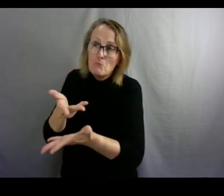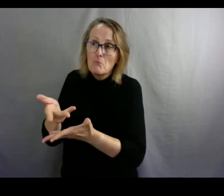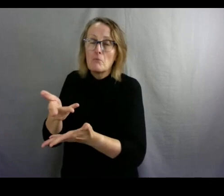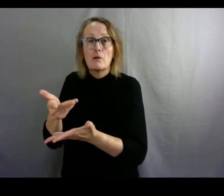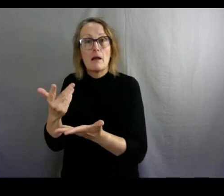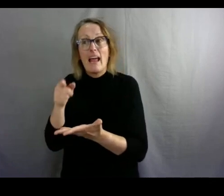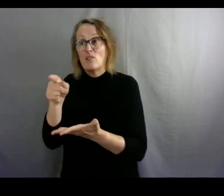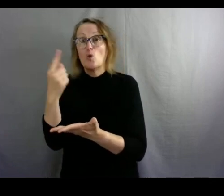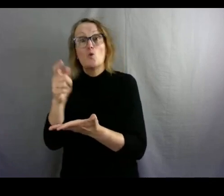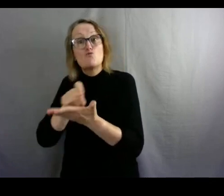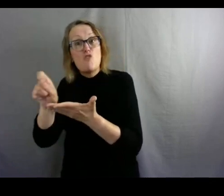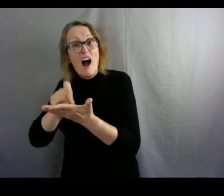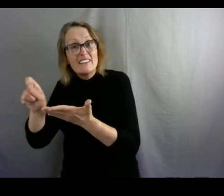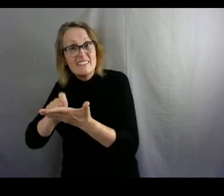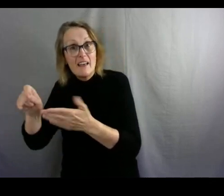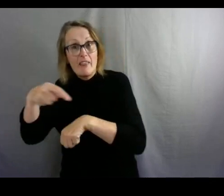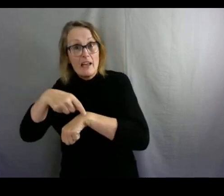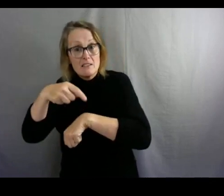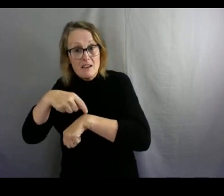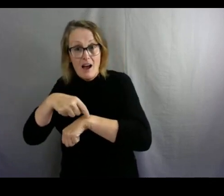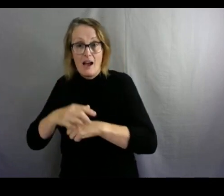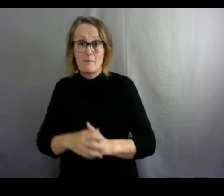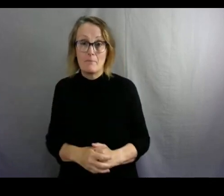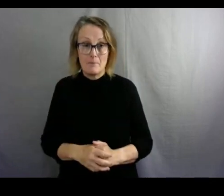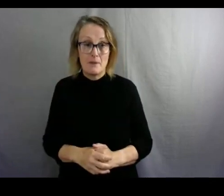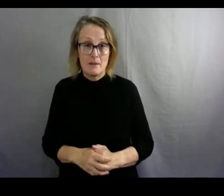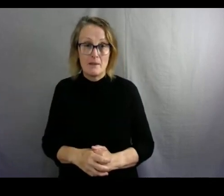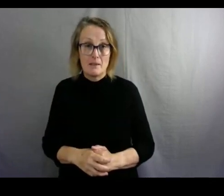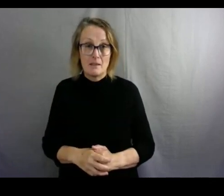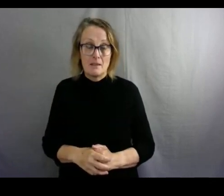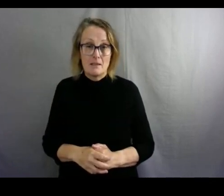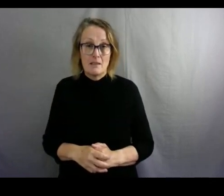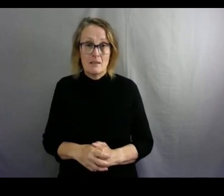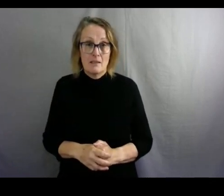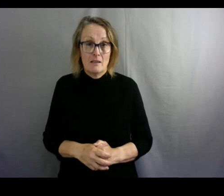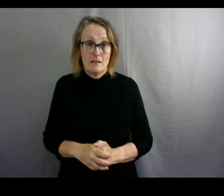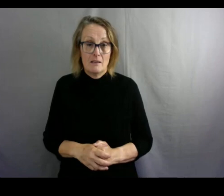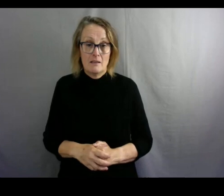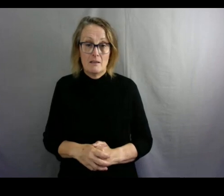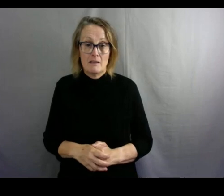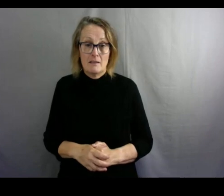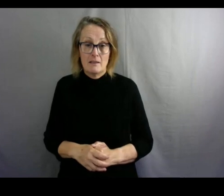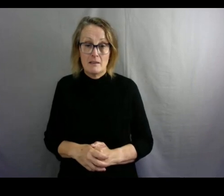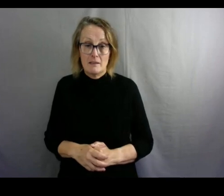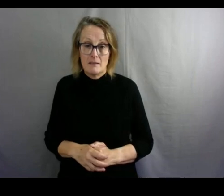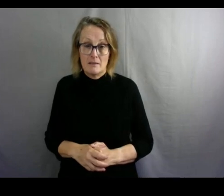you got Charles Morice and so on, placed him in this symbolist movement,